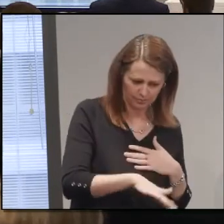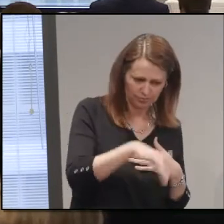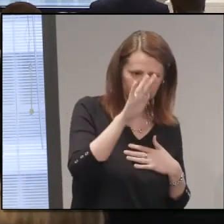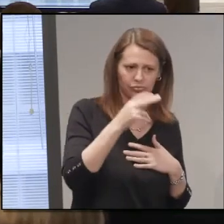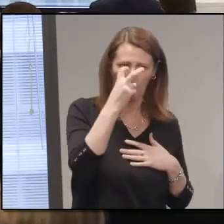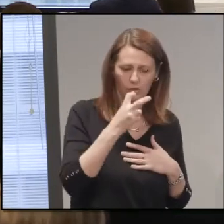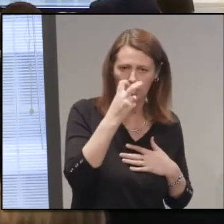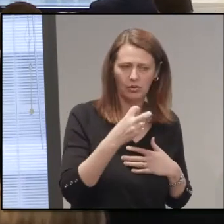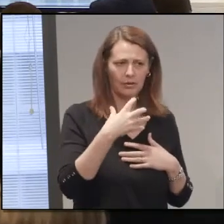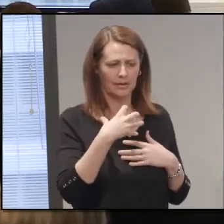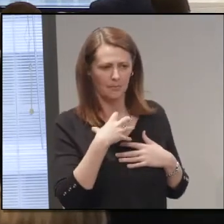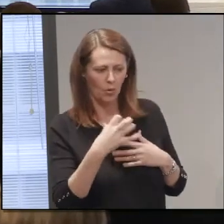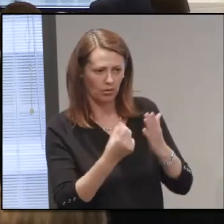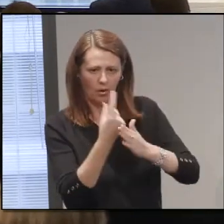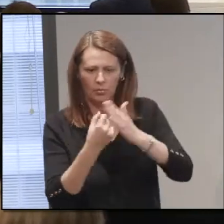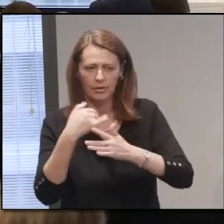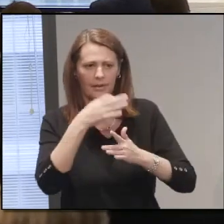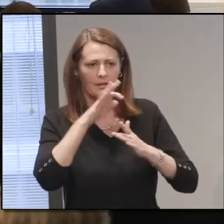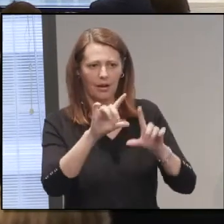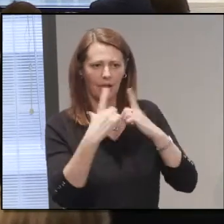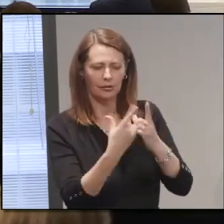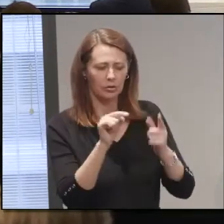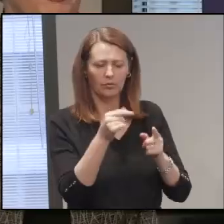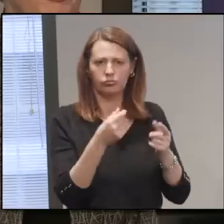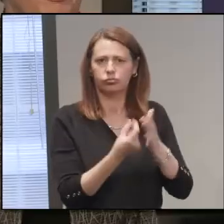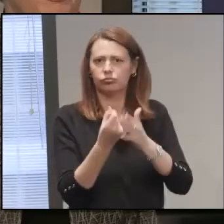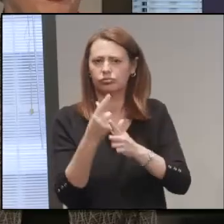there's more in their class. There's a lot of active research on the